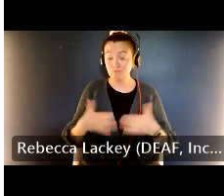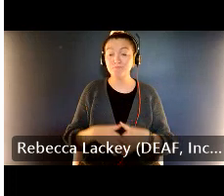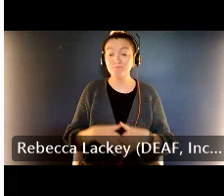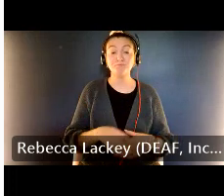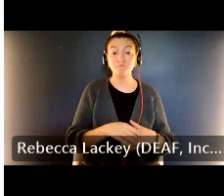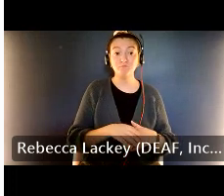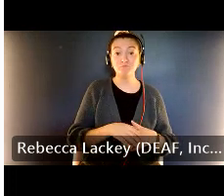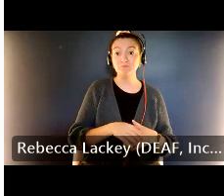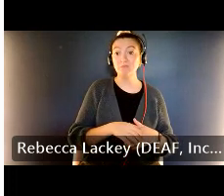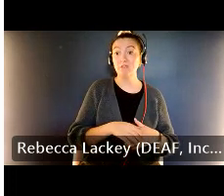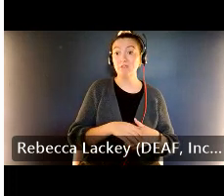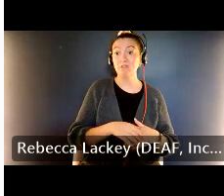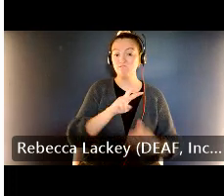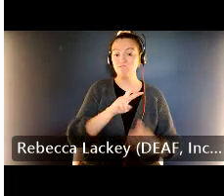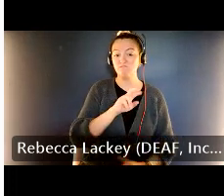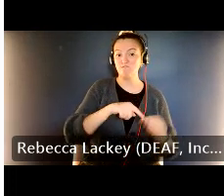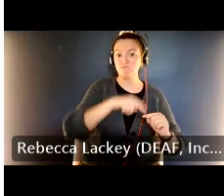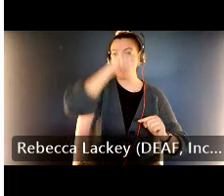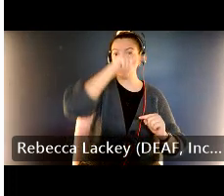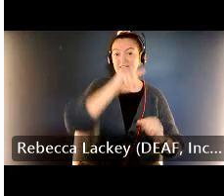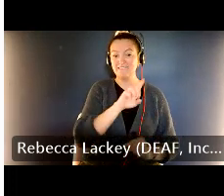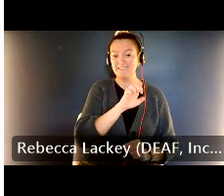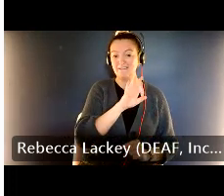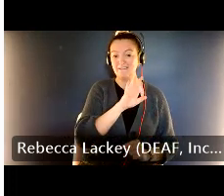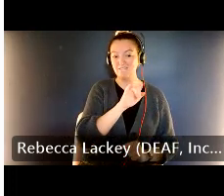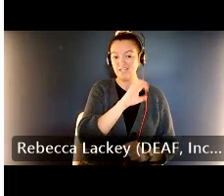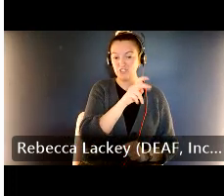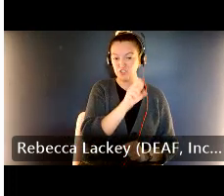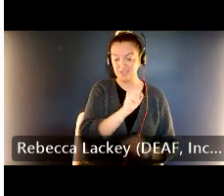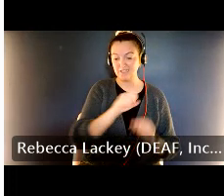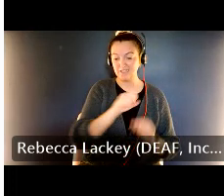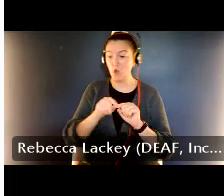vertical deflections and horizontal deflections.